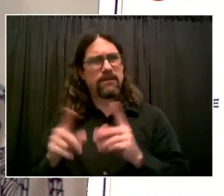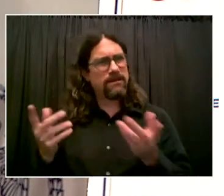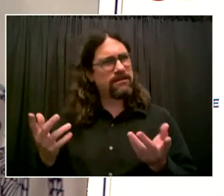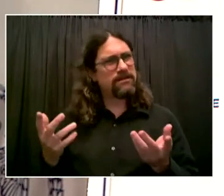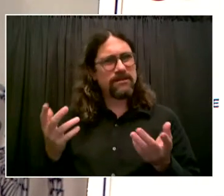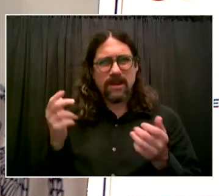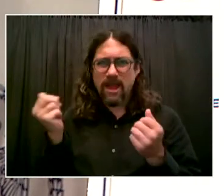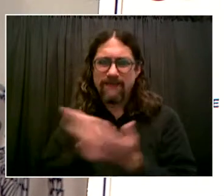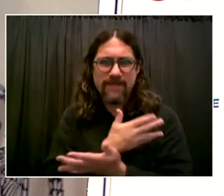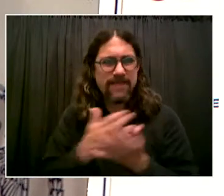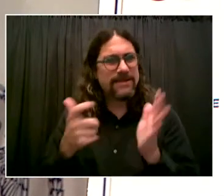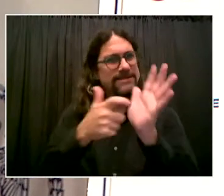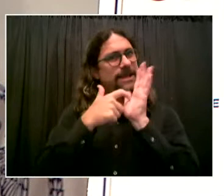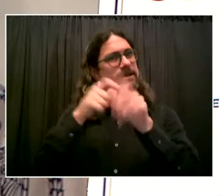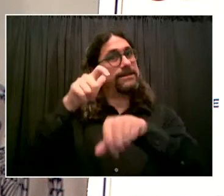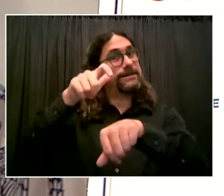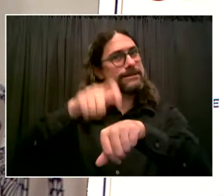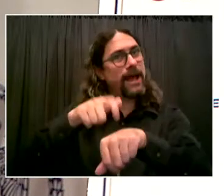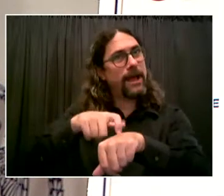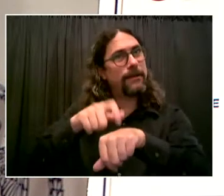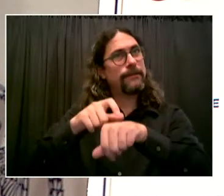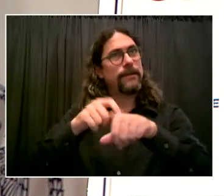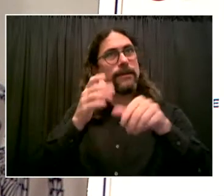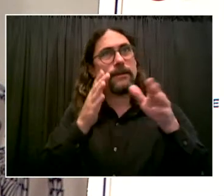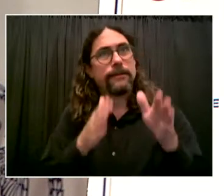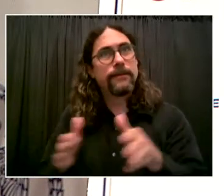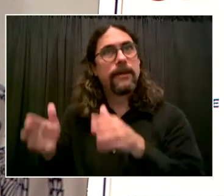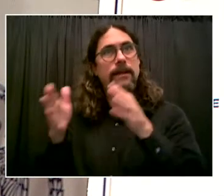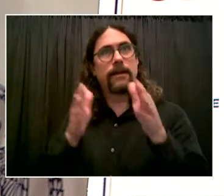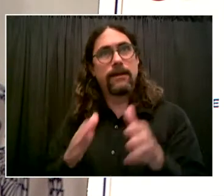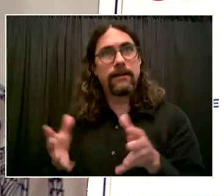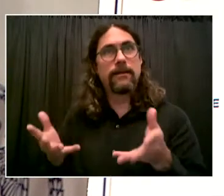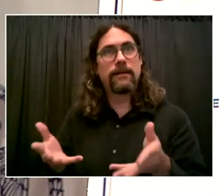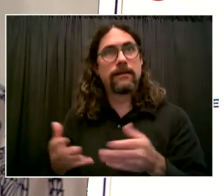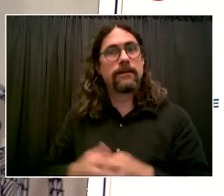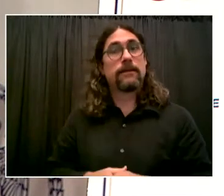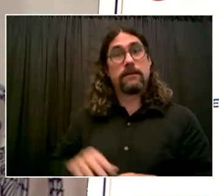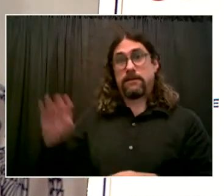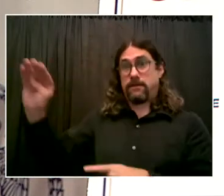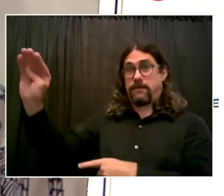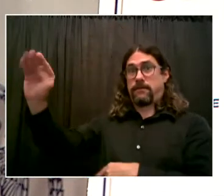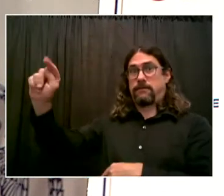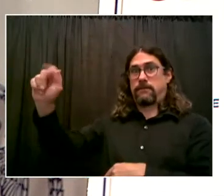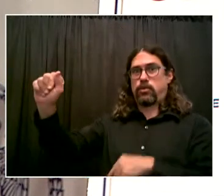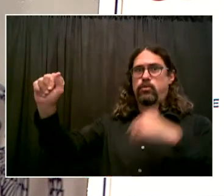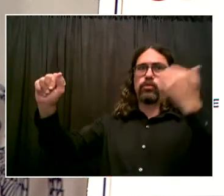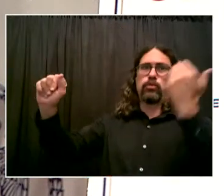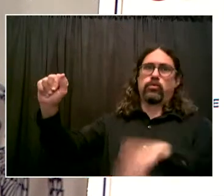MTA WOULD GET IN GEAR, ALL THE DECISIONS CAN BE MADE ON CONGESTION PRICING, GROUNDWORK CAN BE LAID, ENVIRONMENT